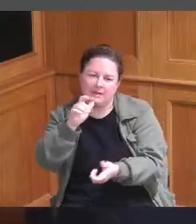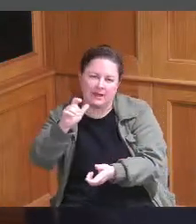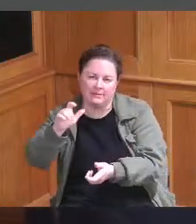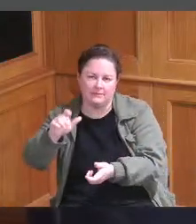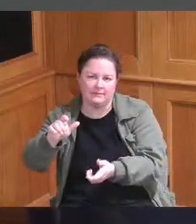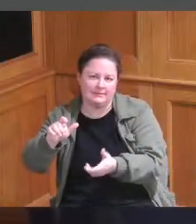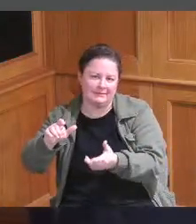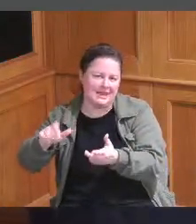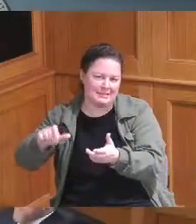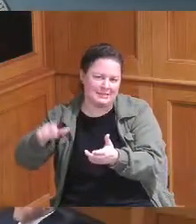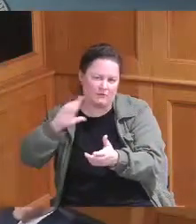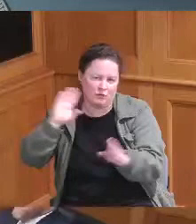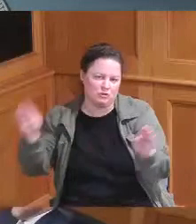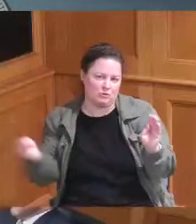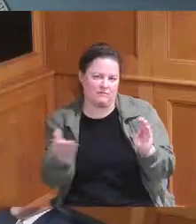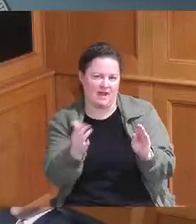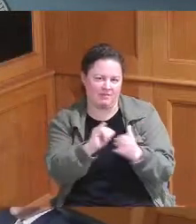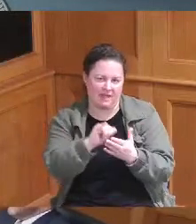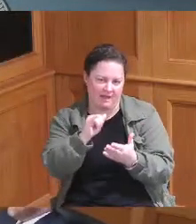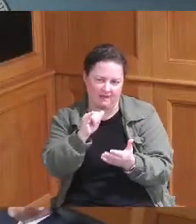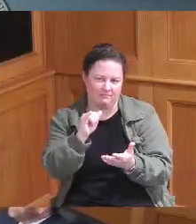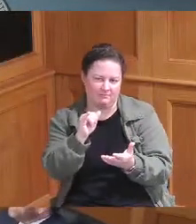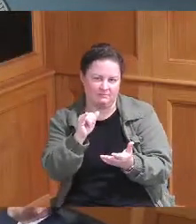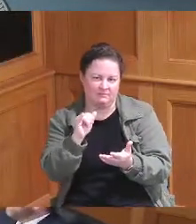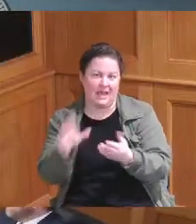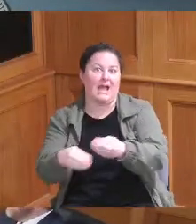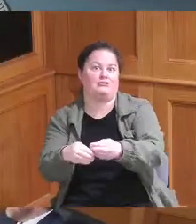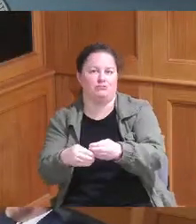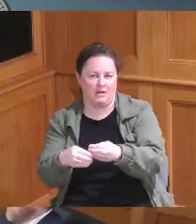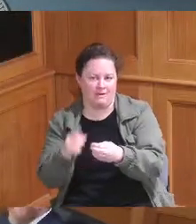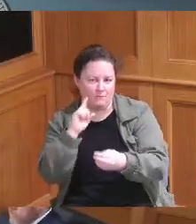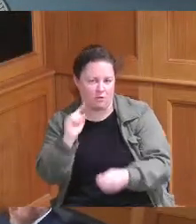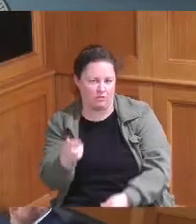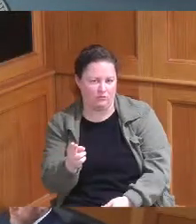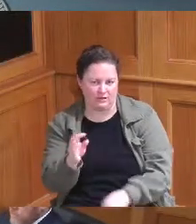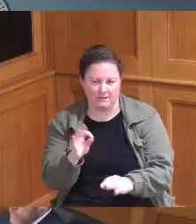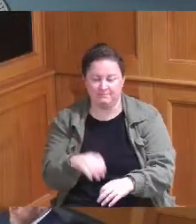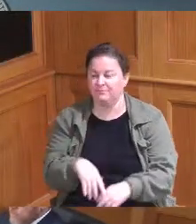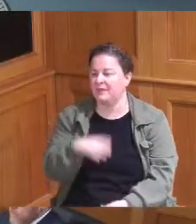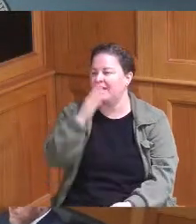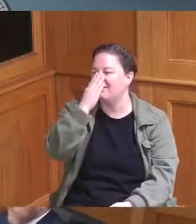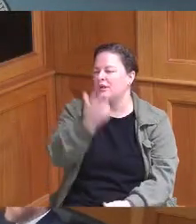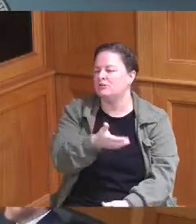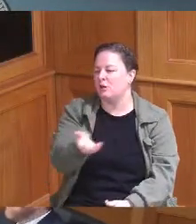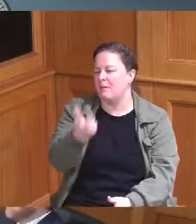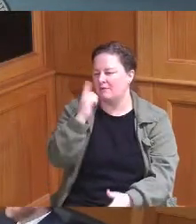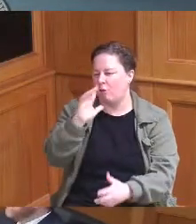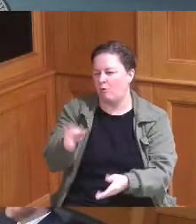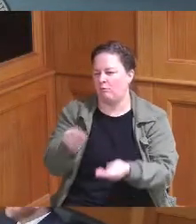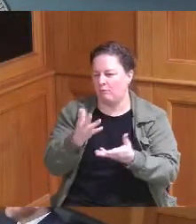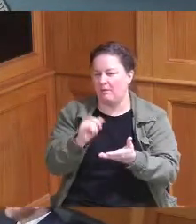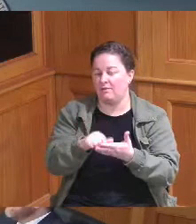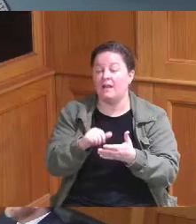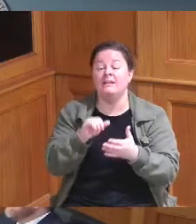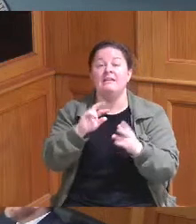thank you thank you for there for next on our agenda is beyond your imagination update from